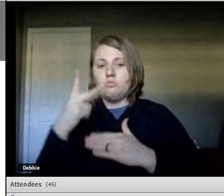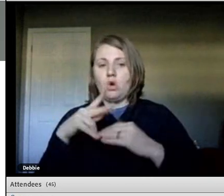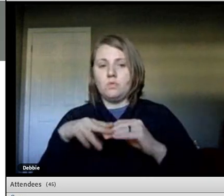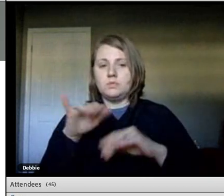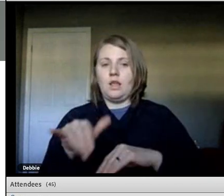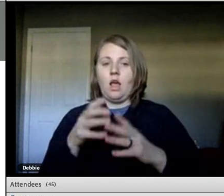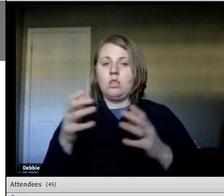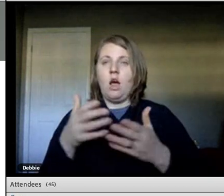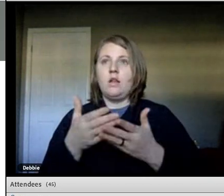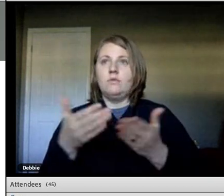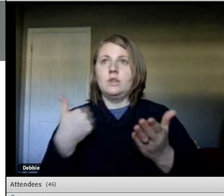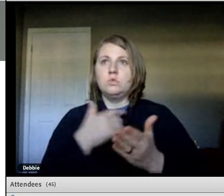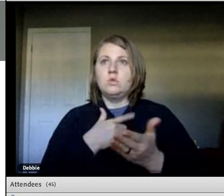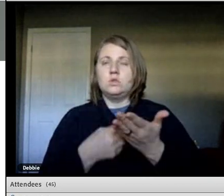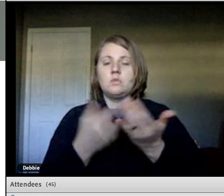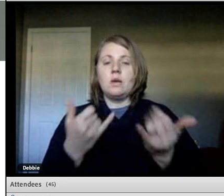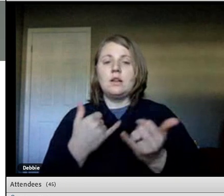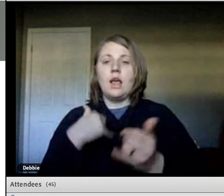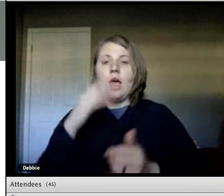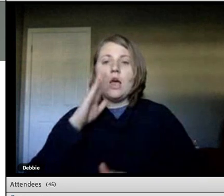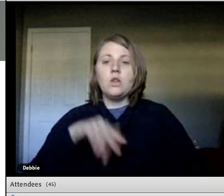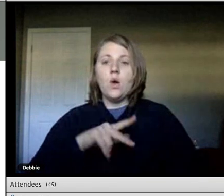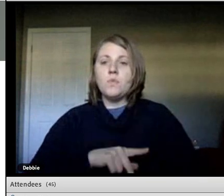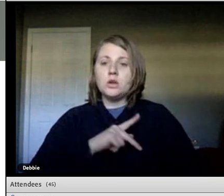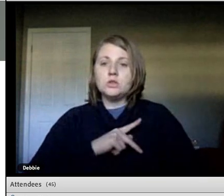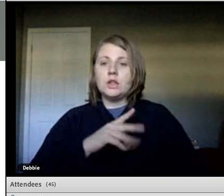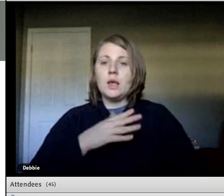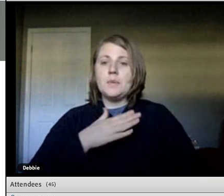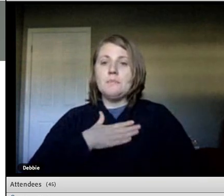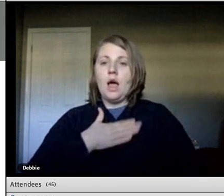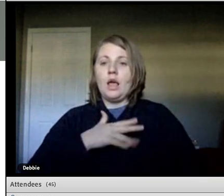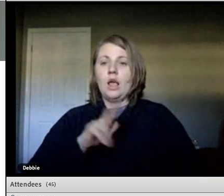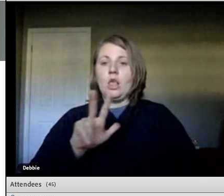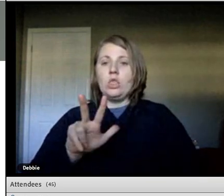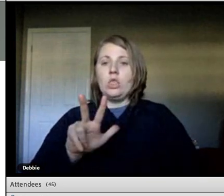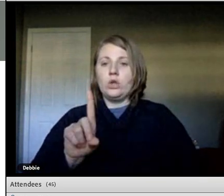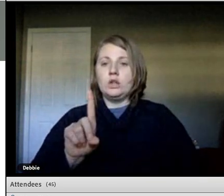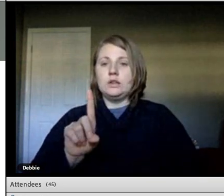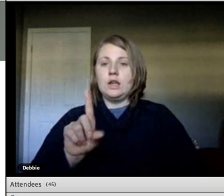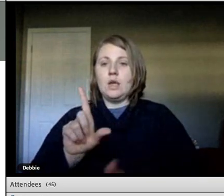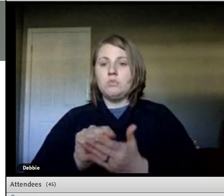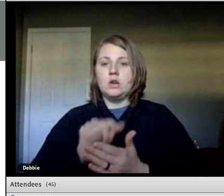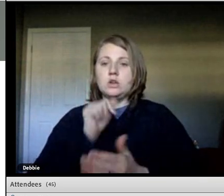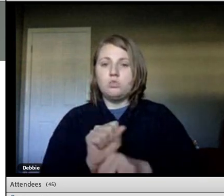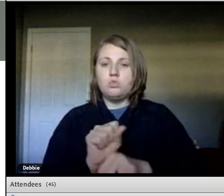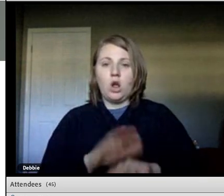I know personally my 3D printer no longer works on my Apple computer or my Windows computer,